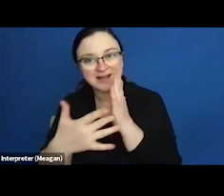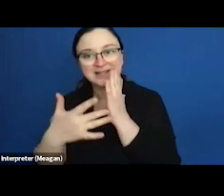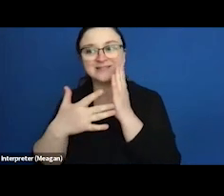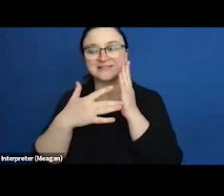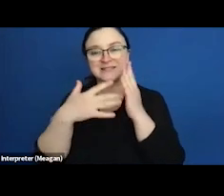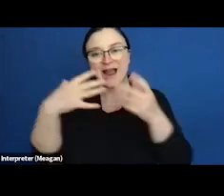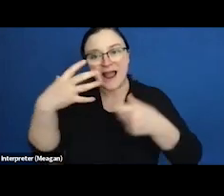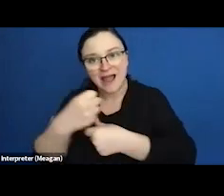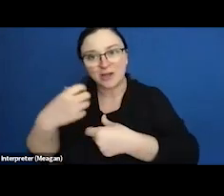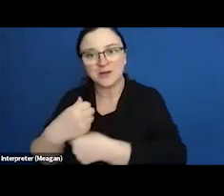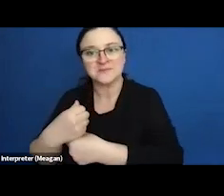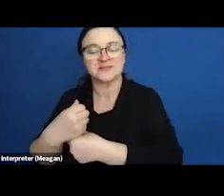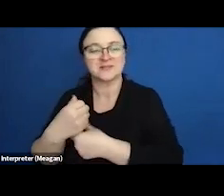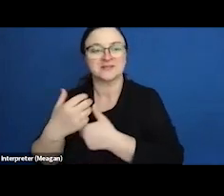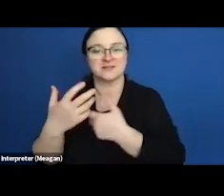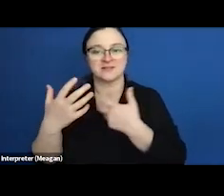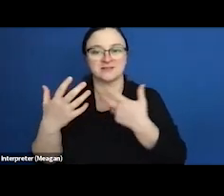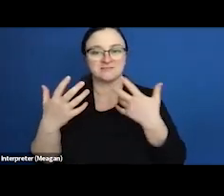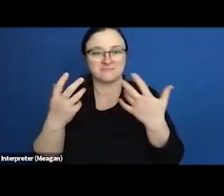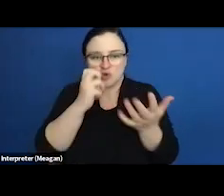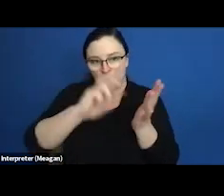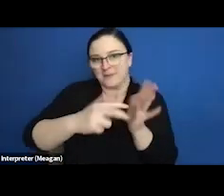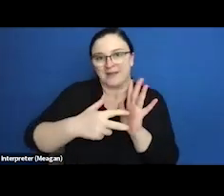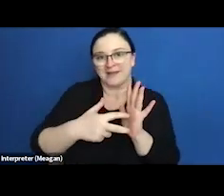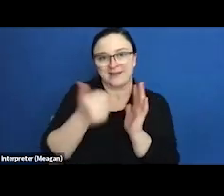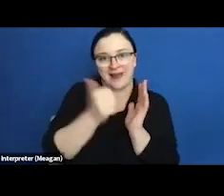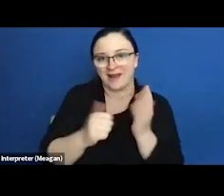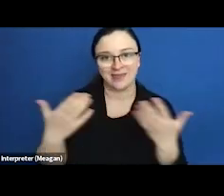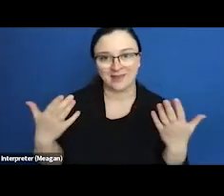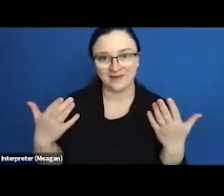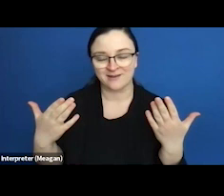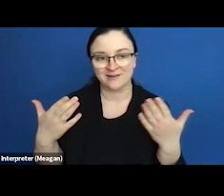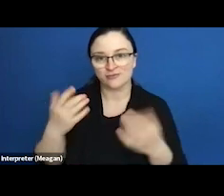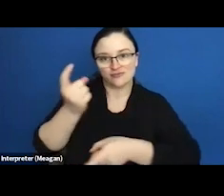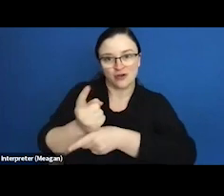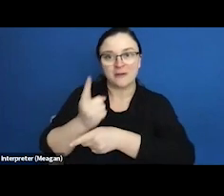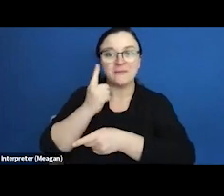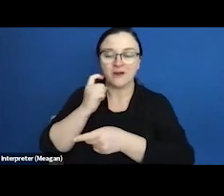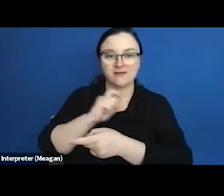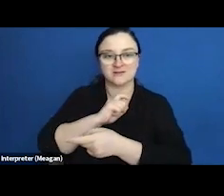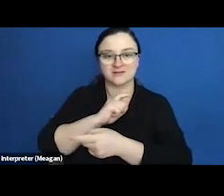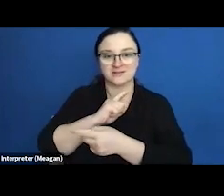don't actually mean anything, right? Because they're centered on a foundation